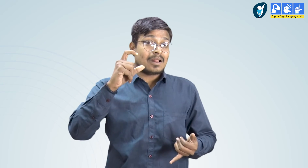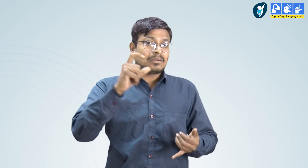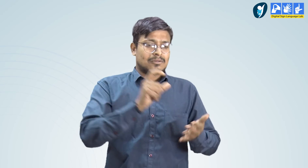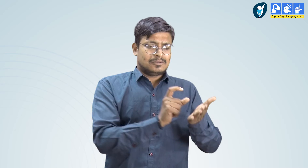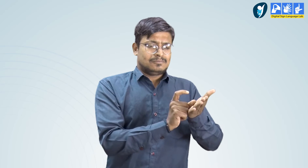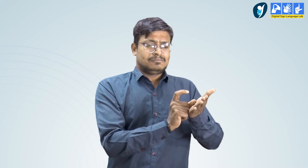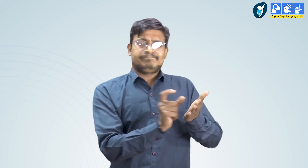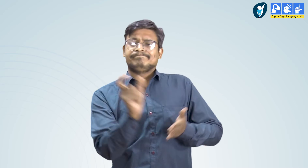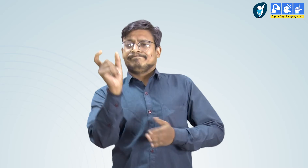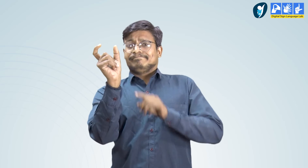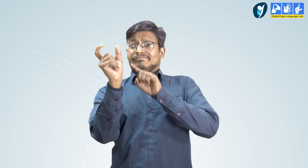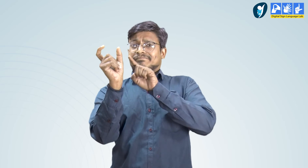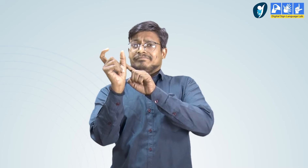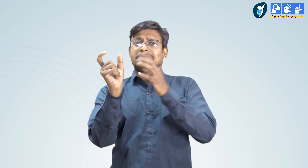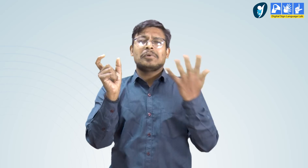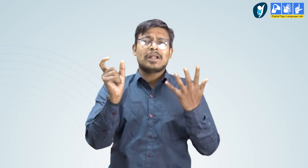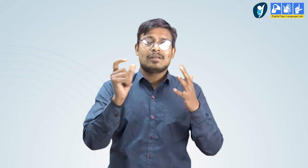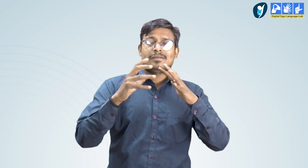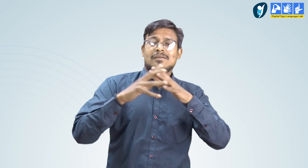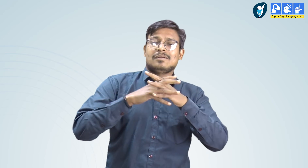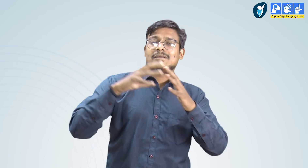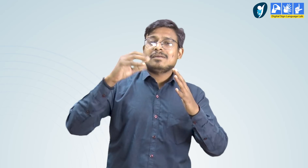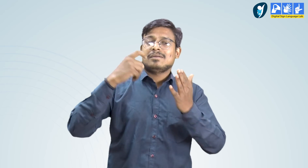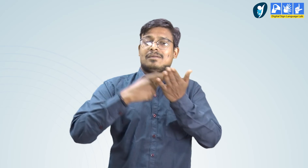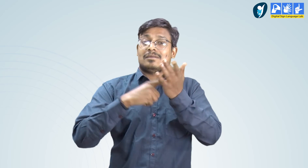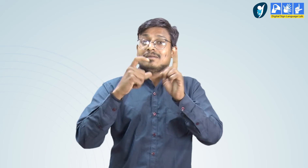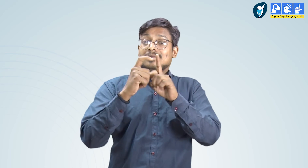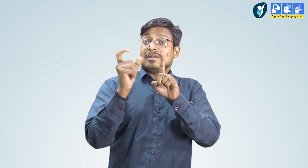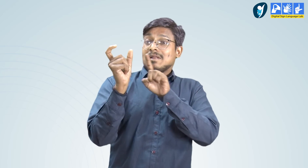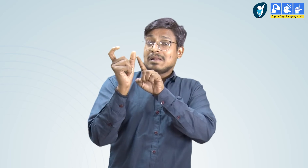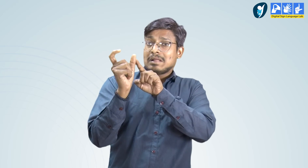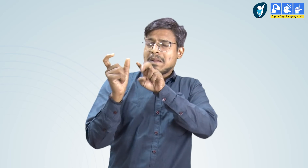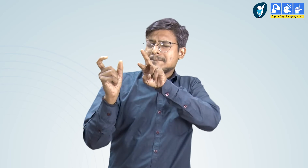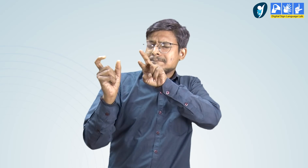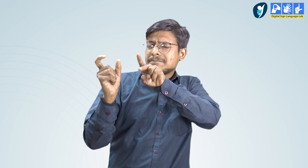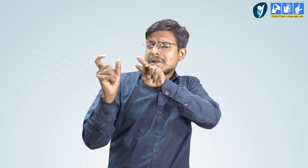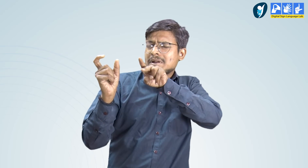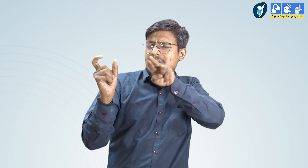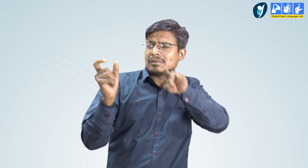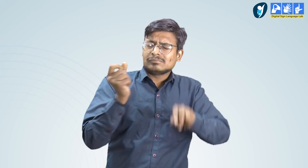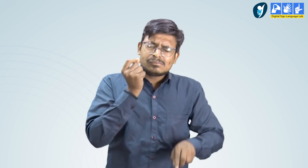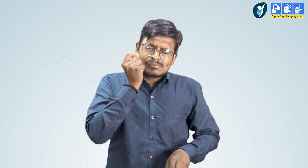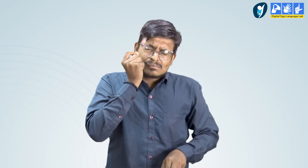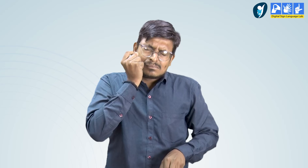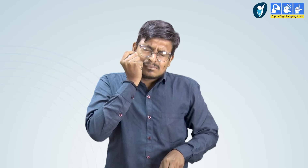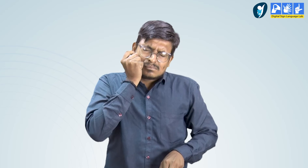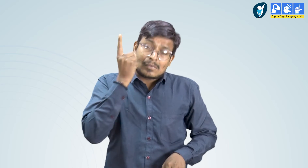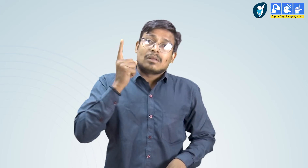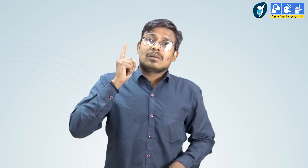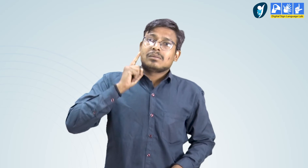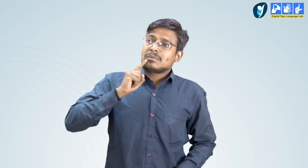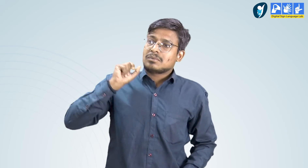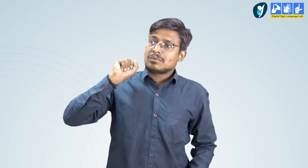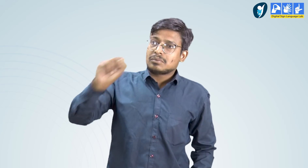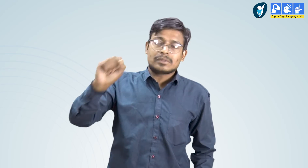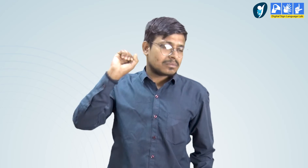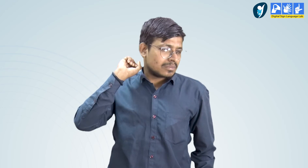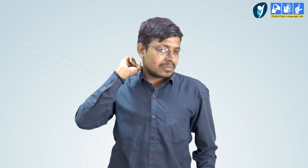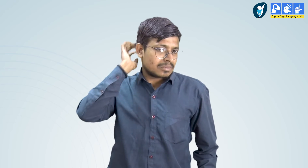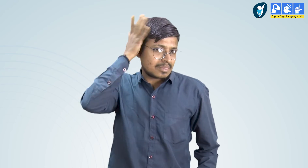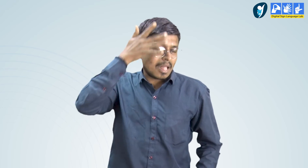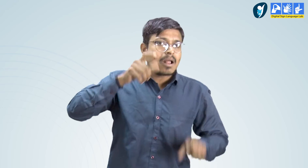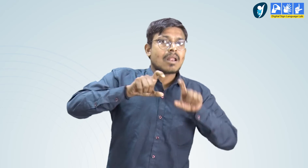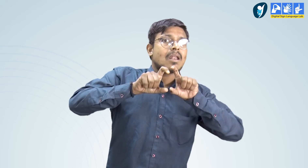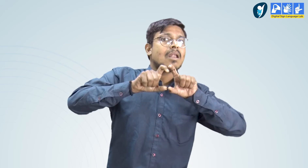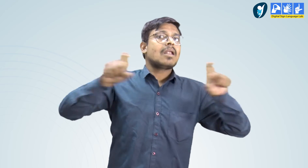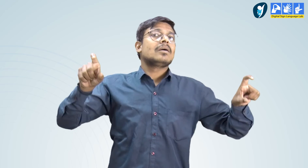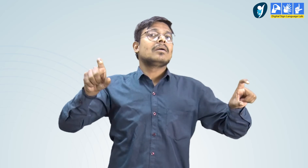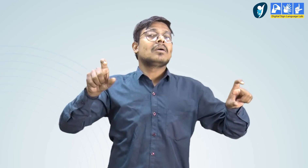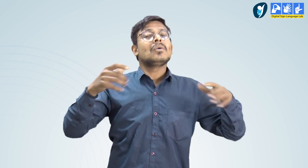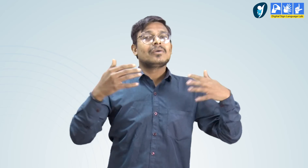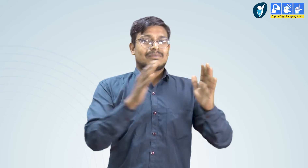For example, decoding of 'A word' should be done automatically.